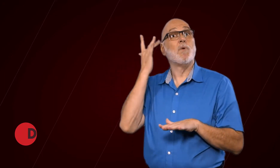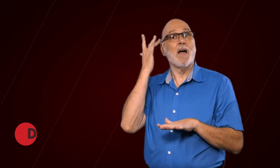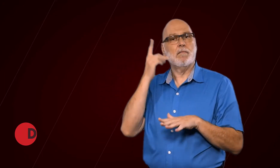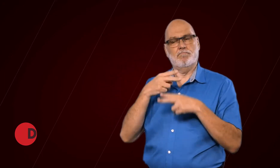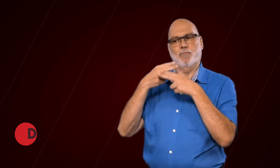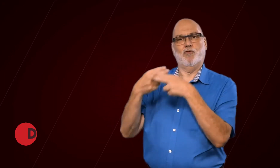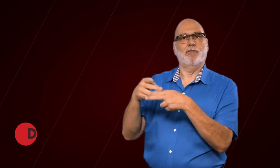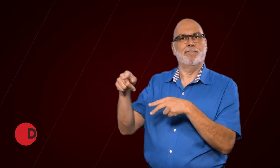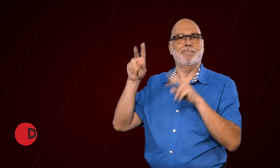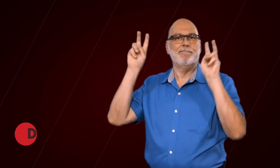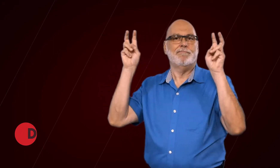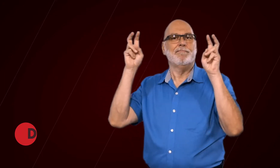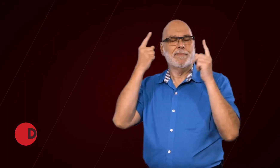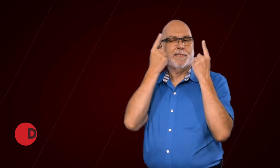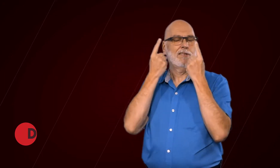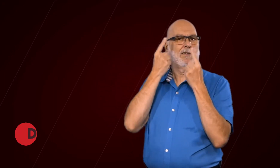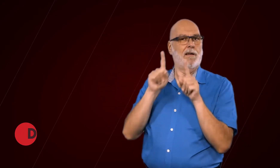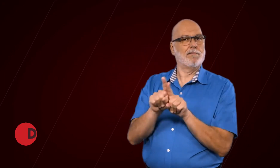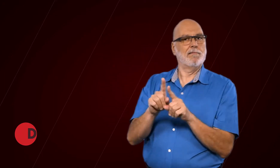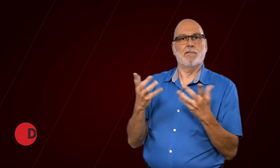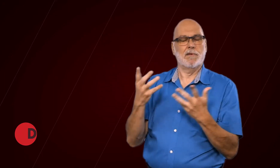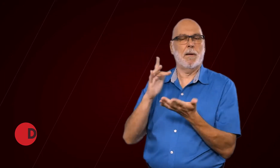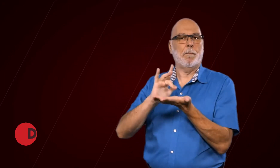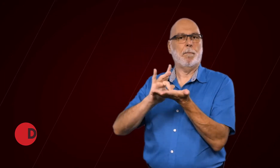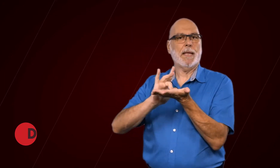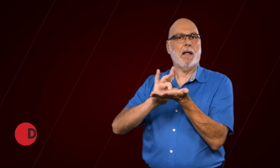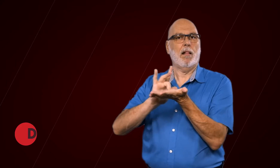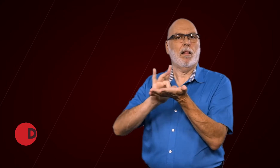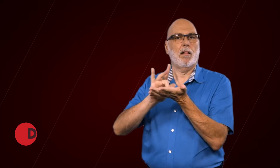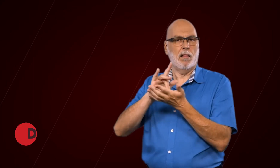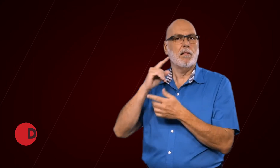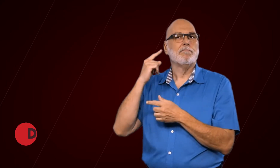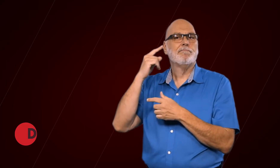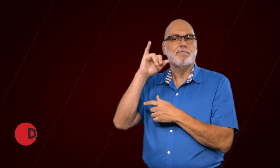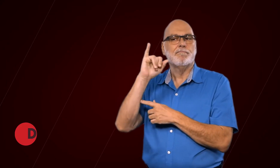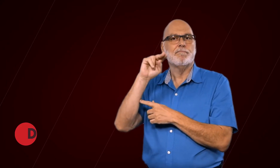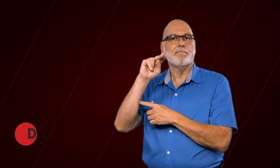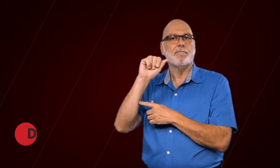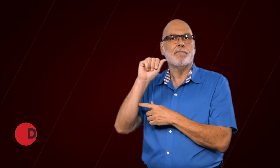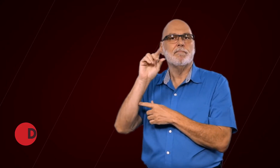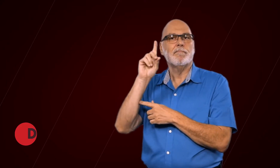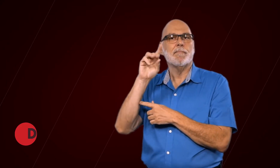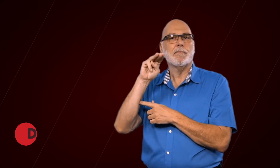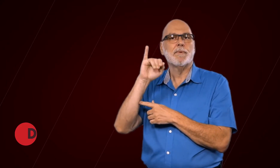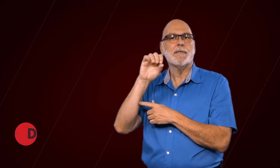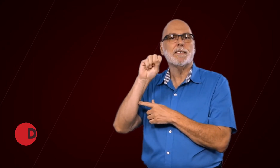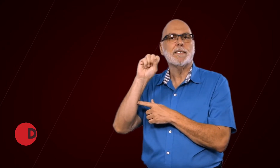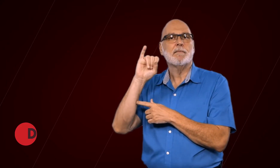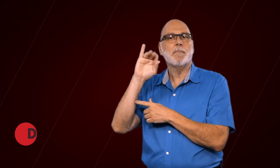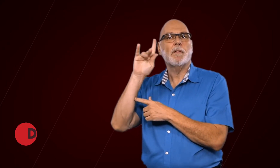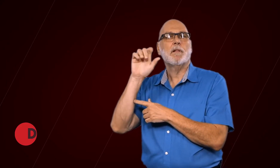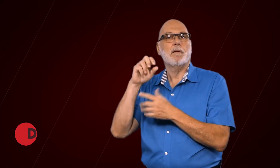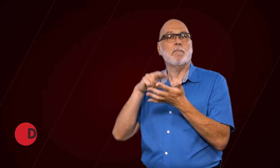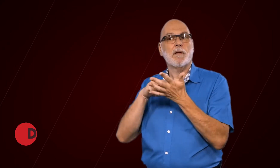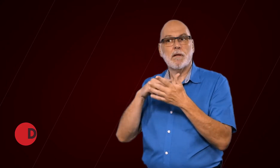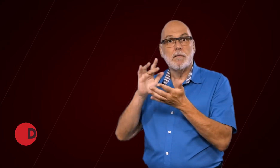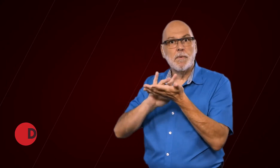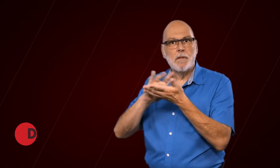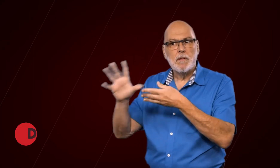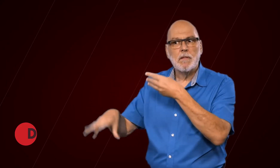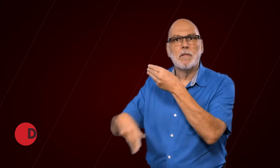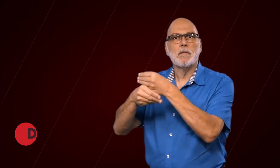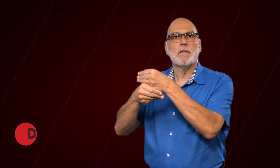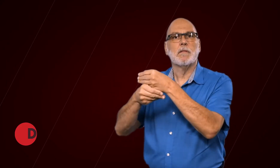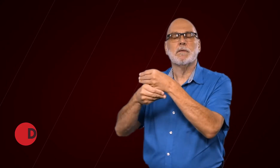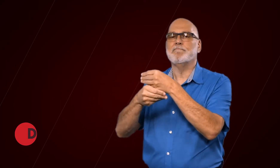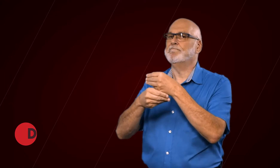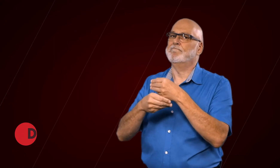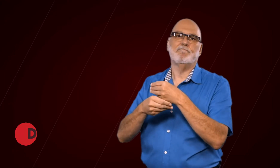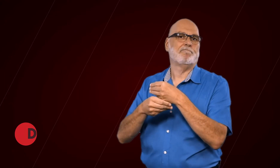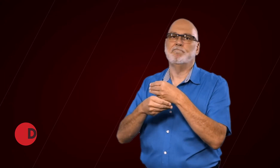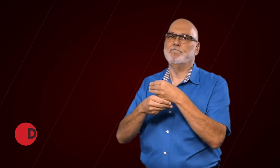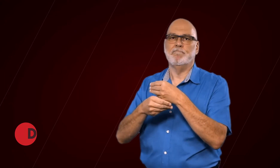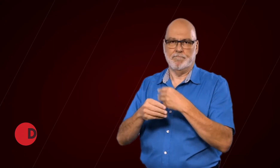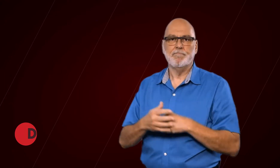which they considered as "Medically Inadmissible."